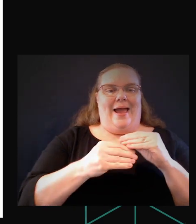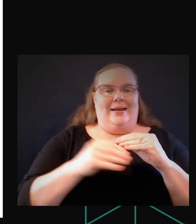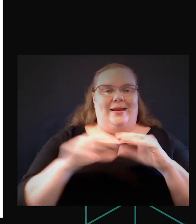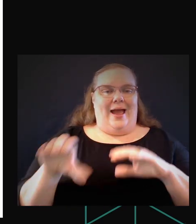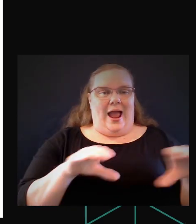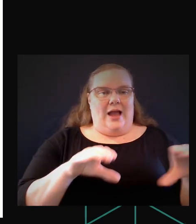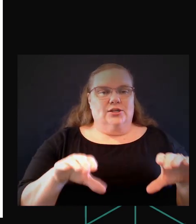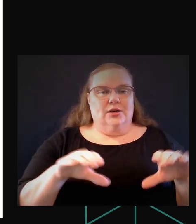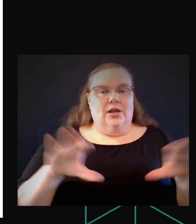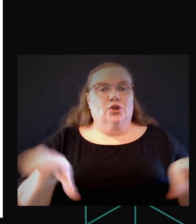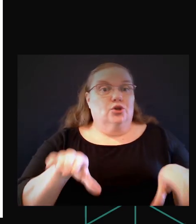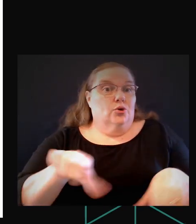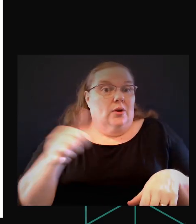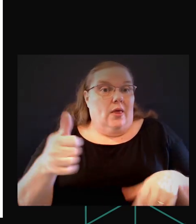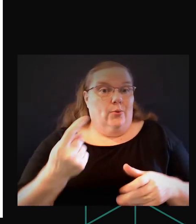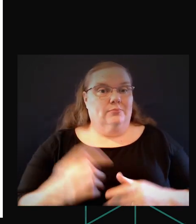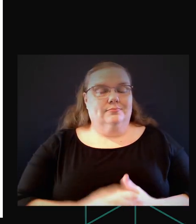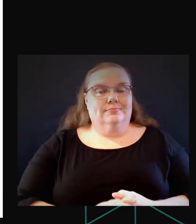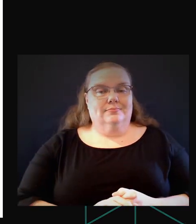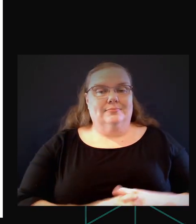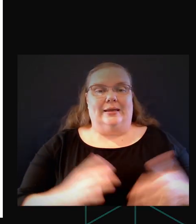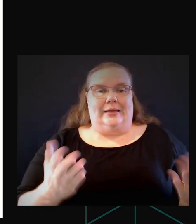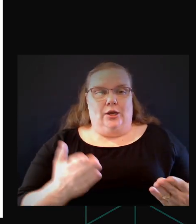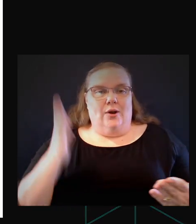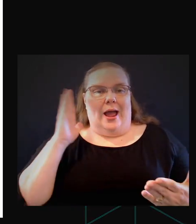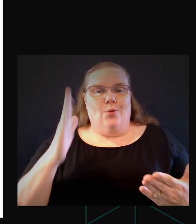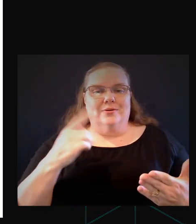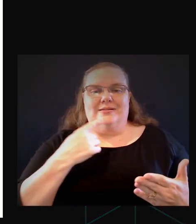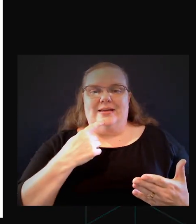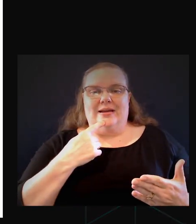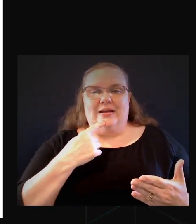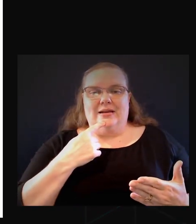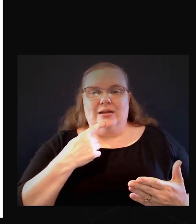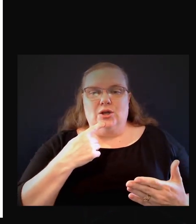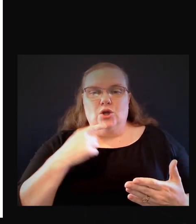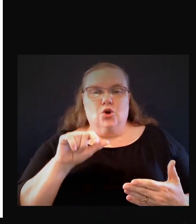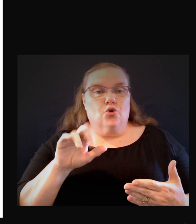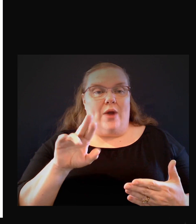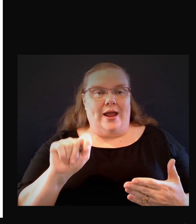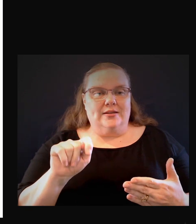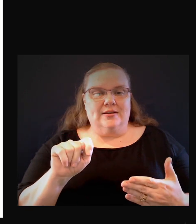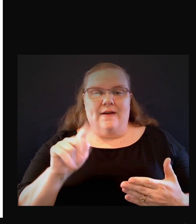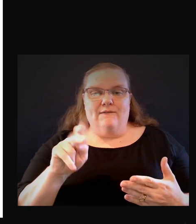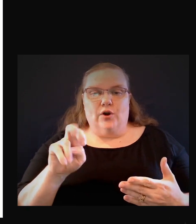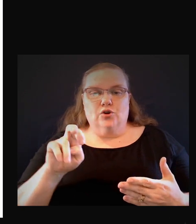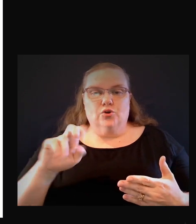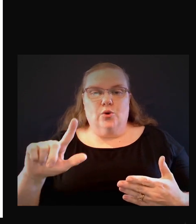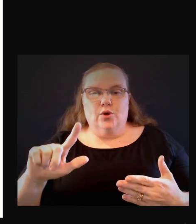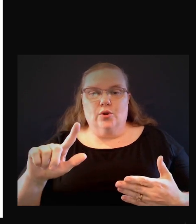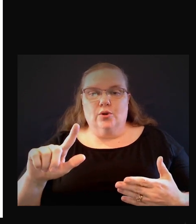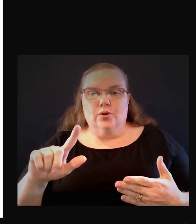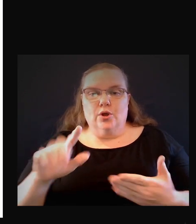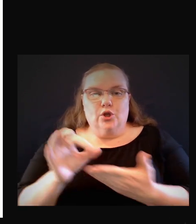Here I am going to do "Grant virtual currency." In this title, the virtual currency that I've configured is game coins.